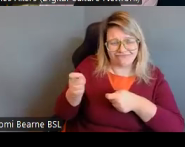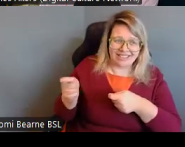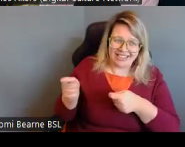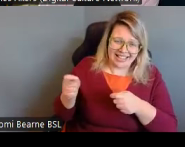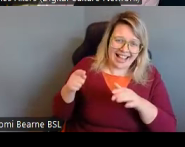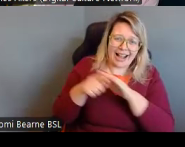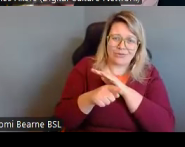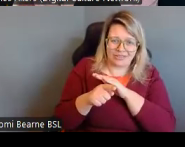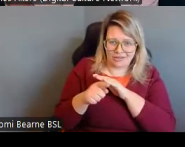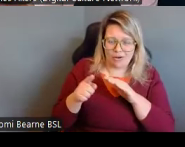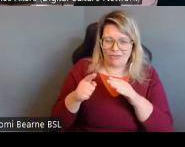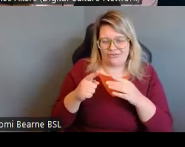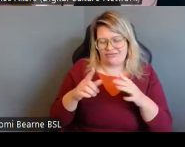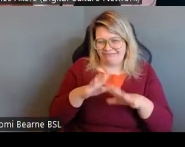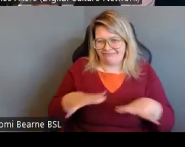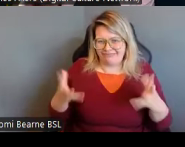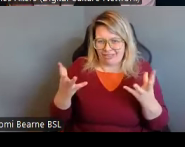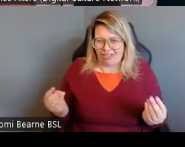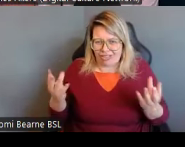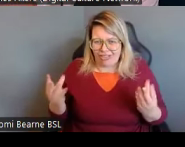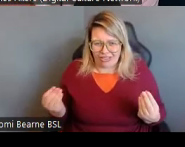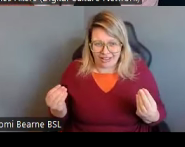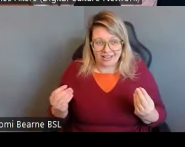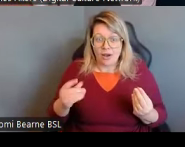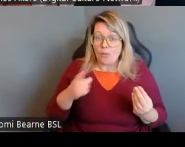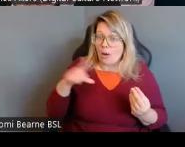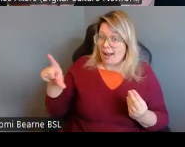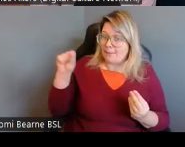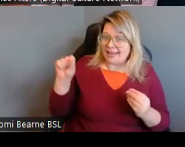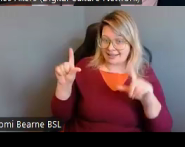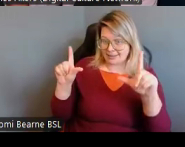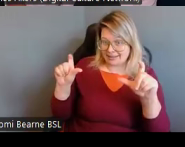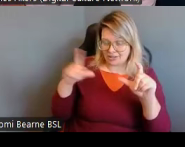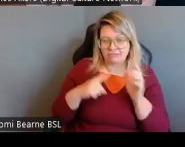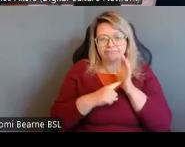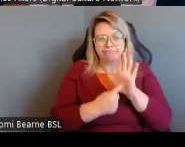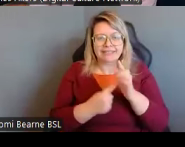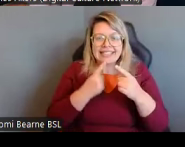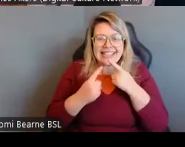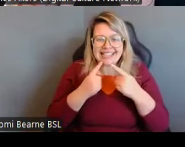is to signify the bog of data. Yes, there is so much data that we're collecting.